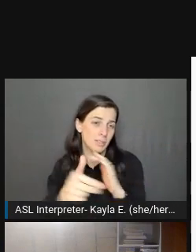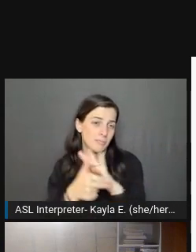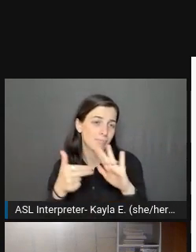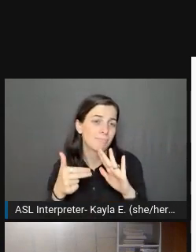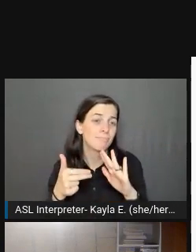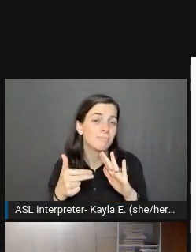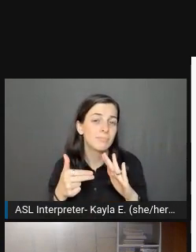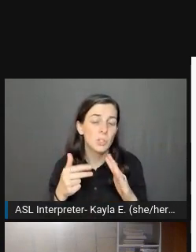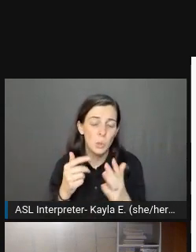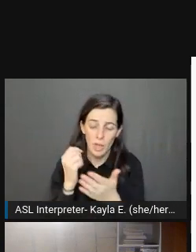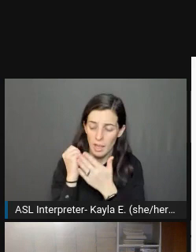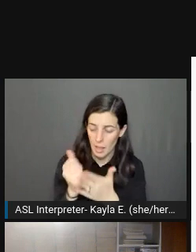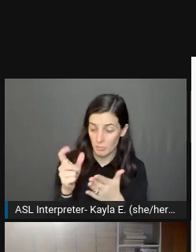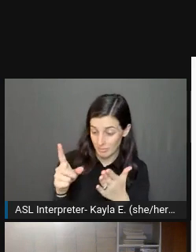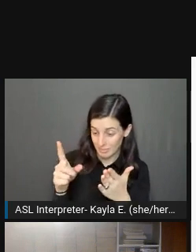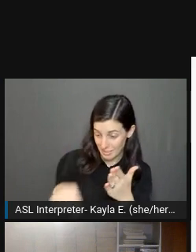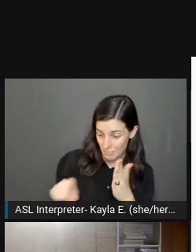to help them find new job,